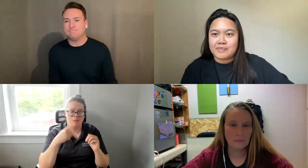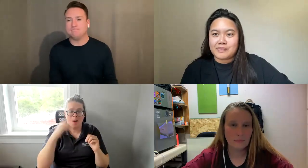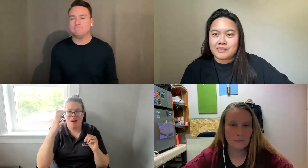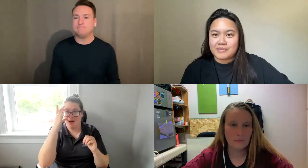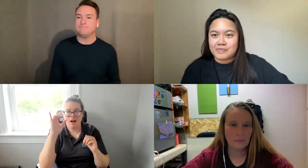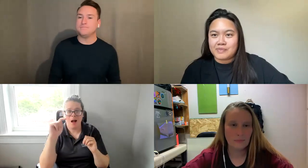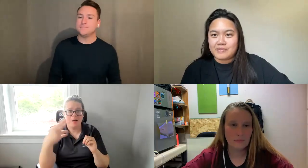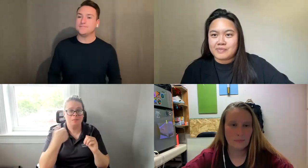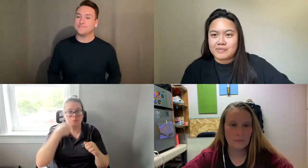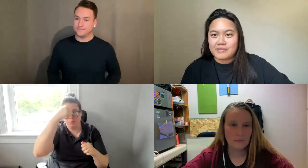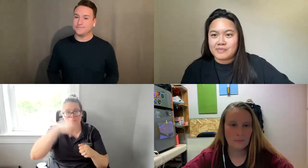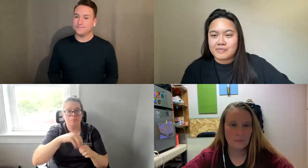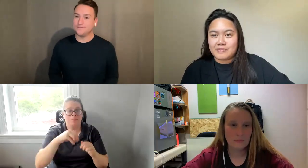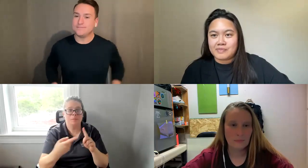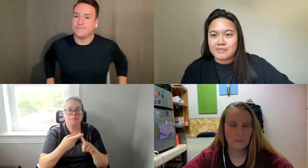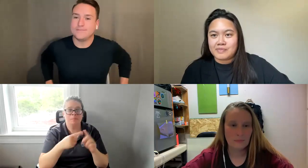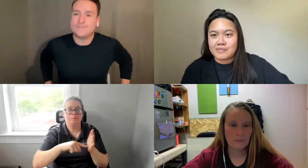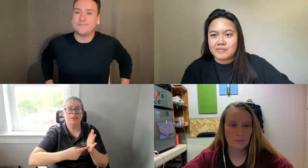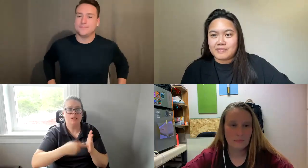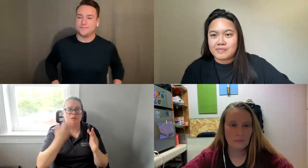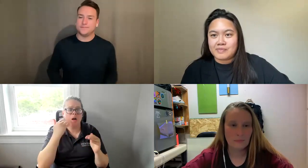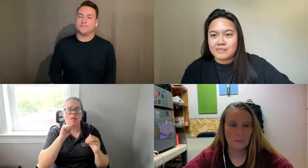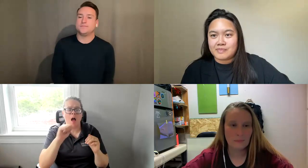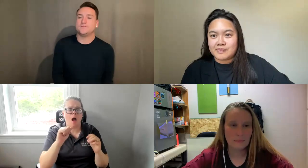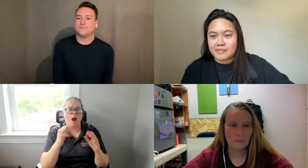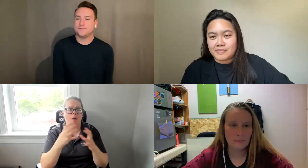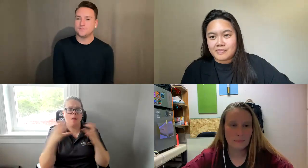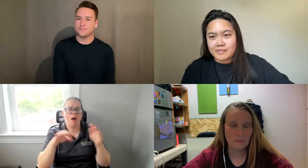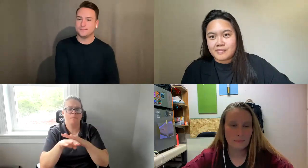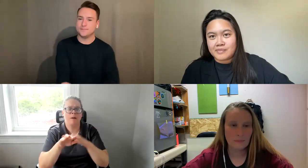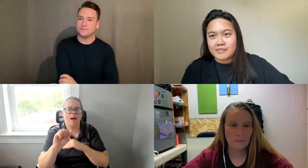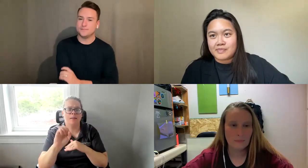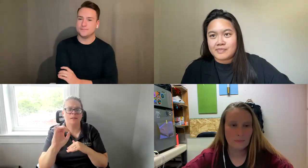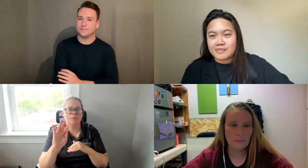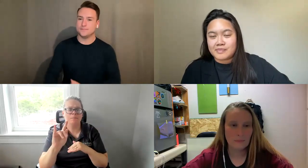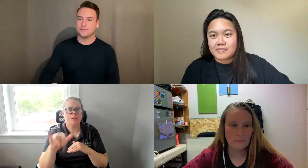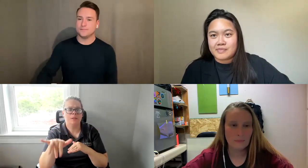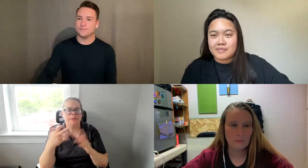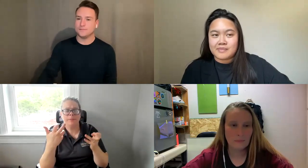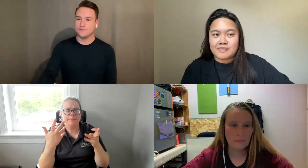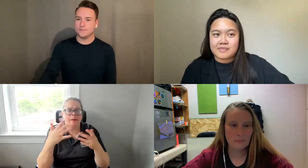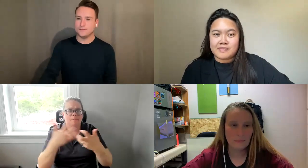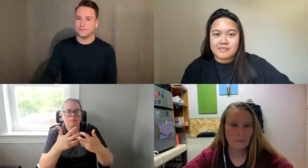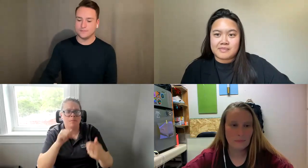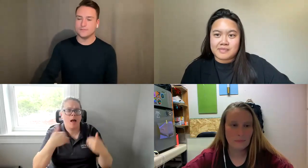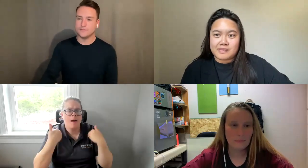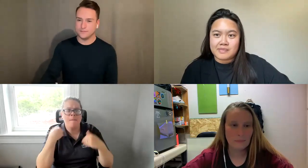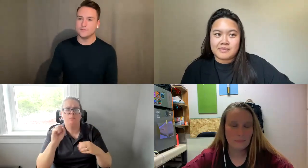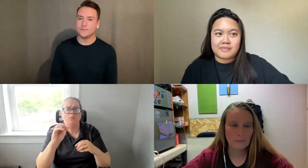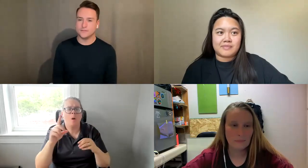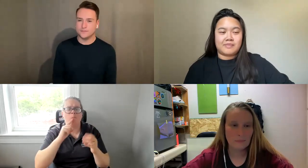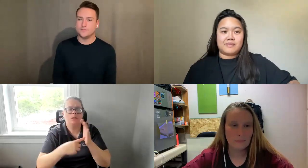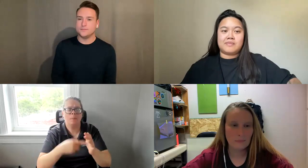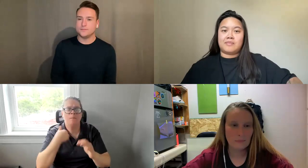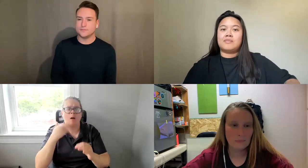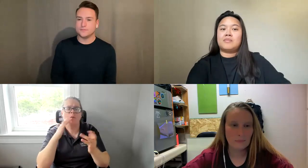Well, for Eyeth I remember when I was first starting out I didn't have a lot of accessibility.